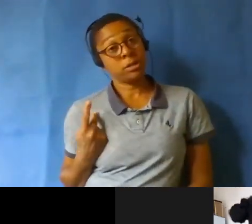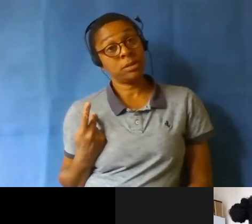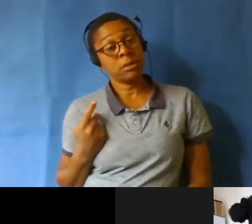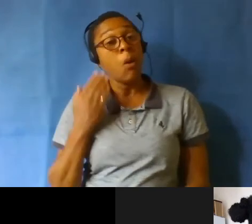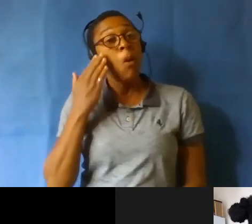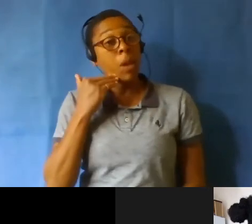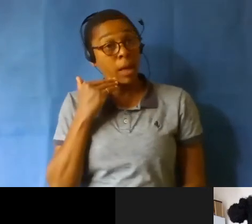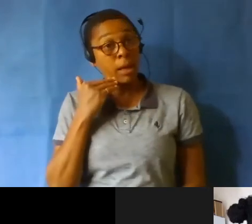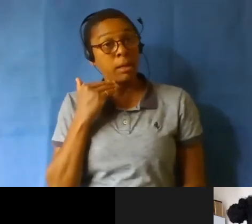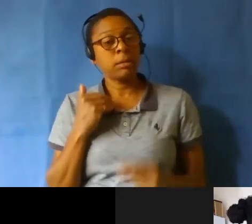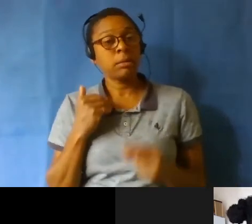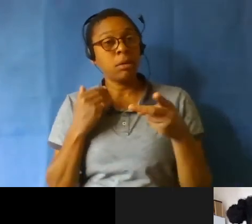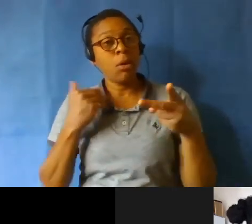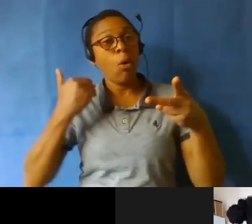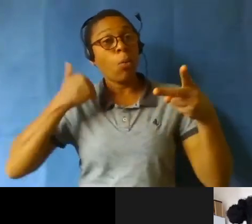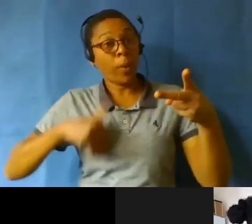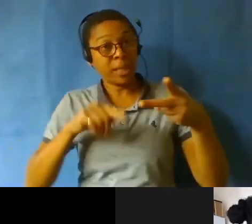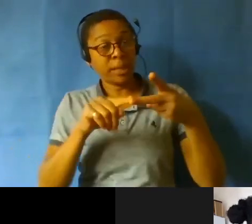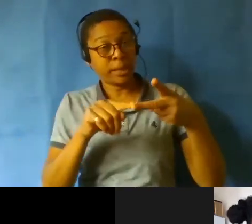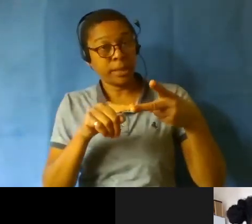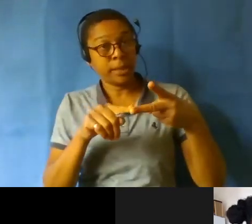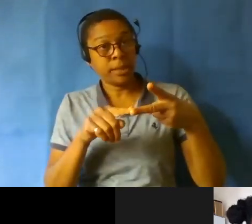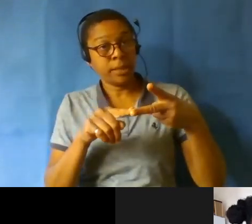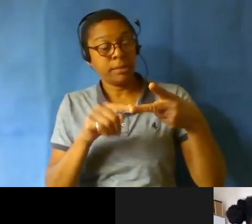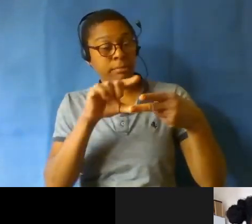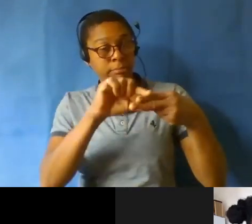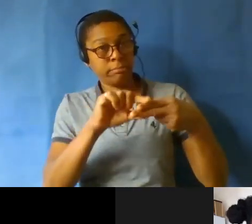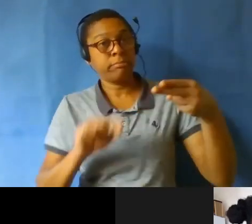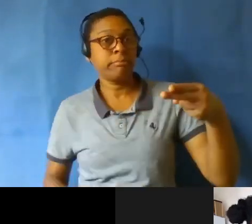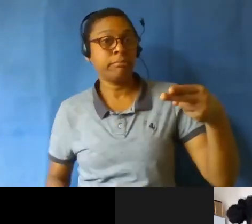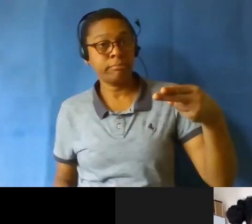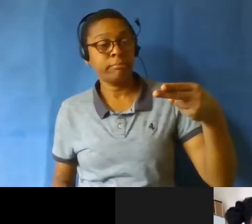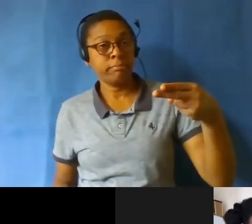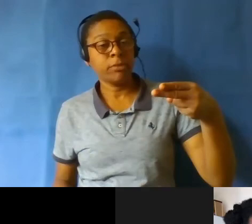whenever we are saying that Black Lives Matter we have to be insistent upon the